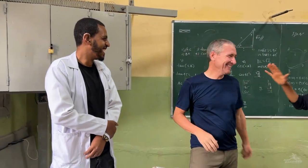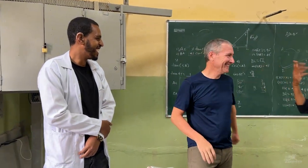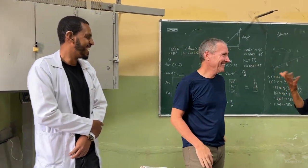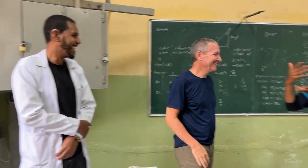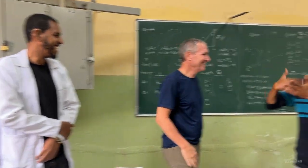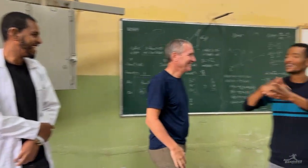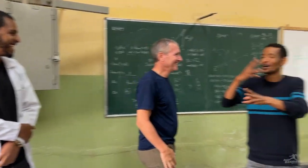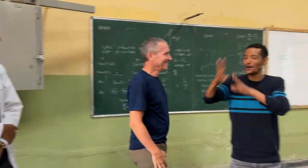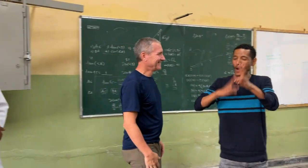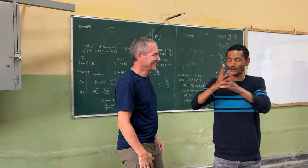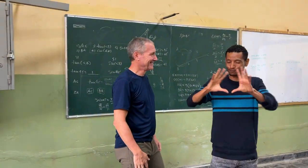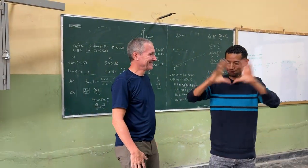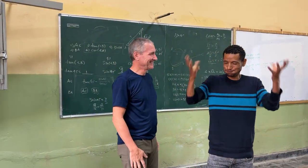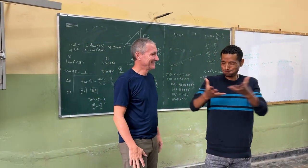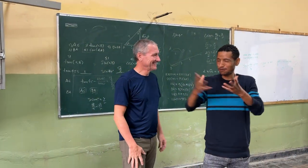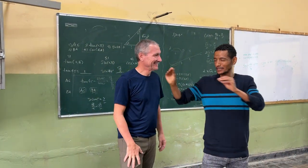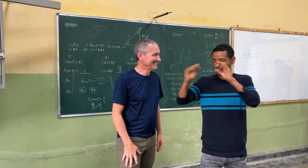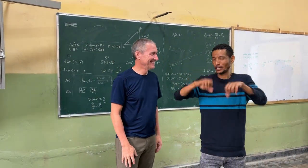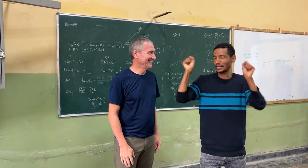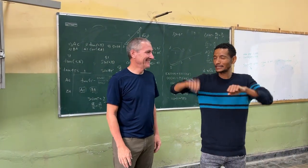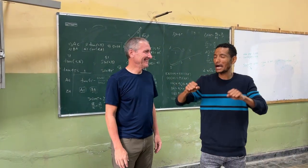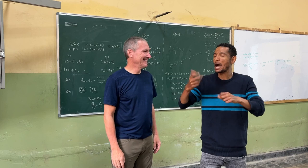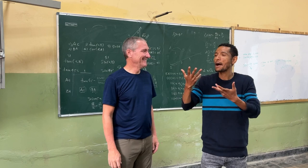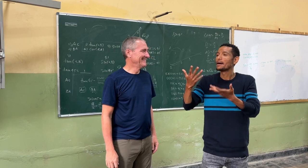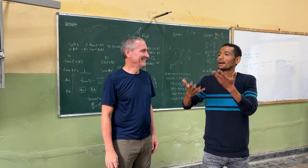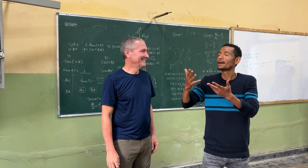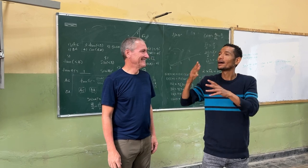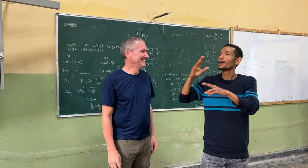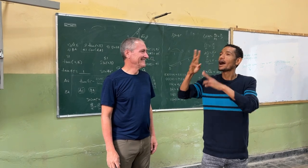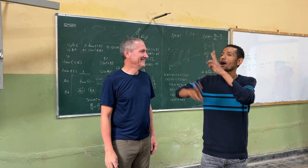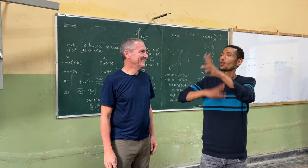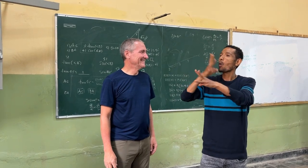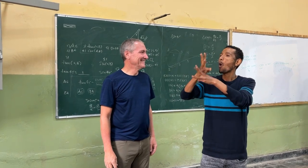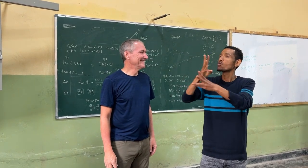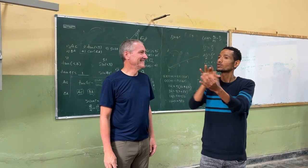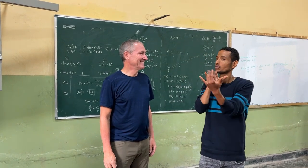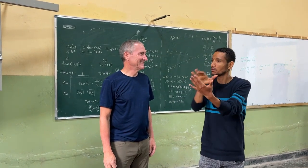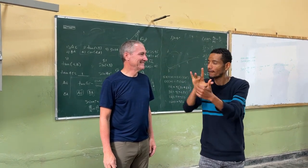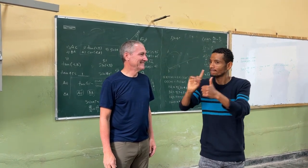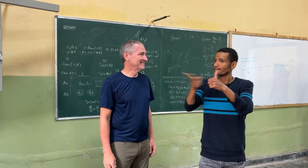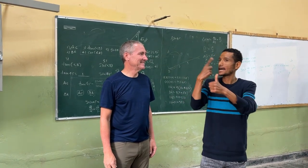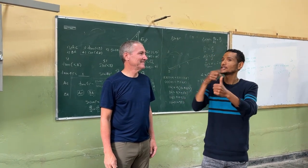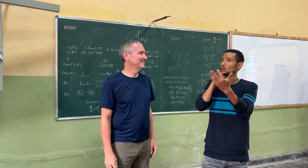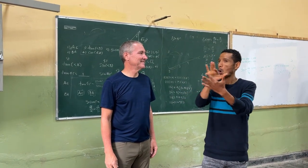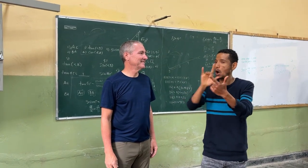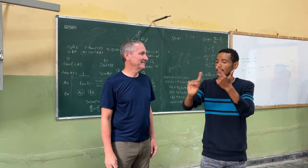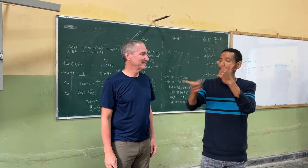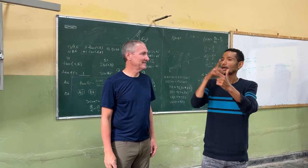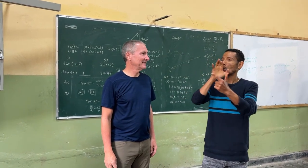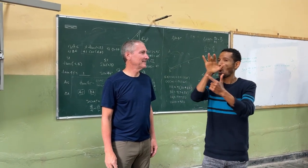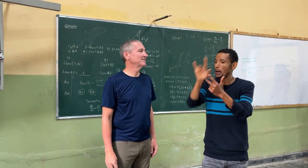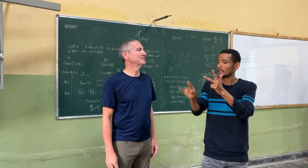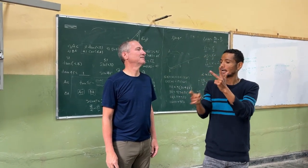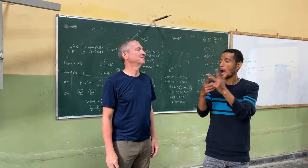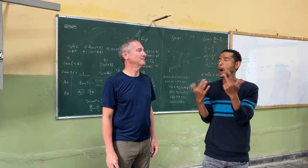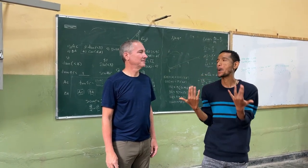He teaches world history. More specifically, about World War I and World War II.